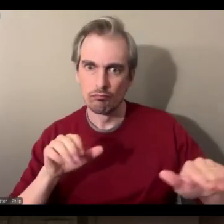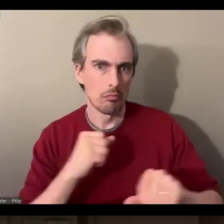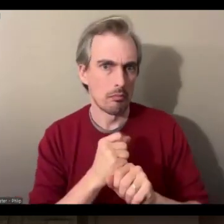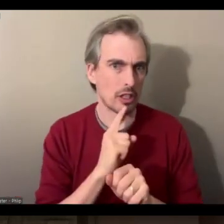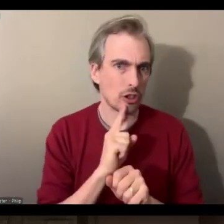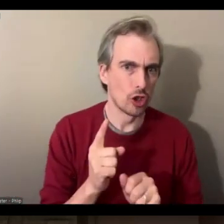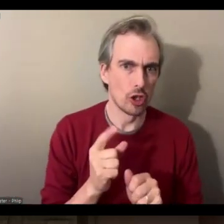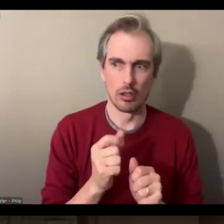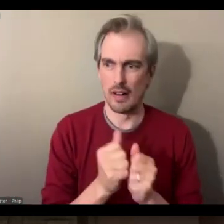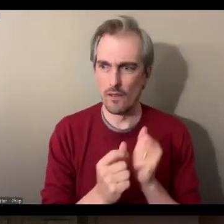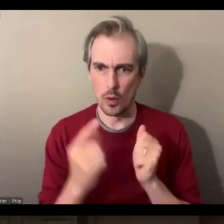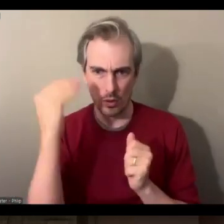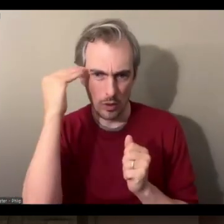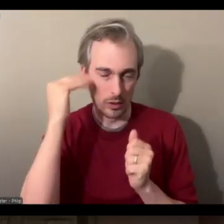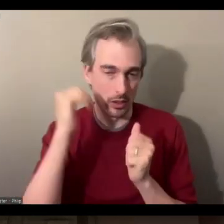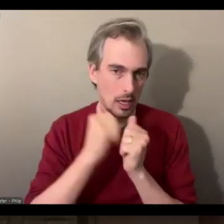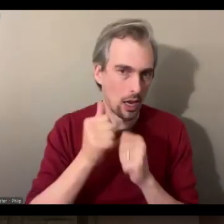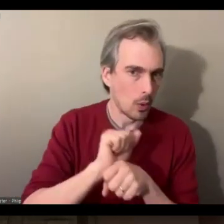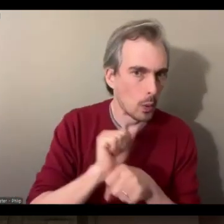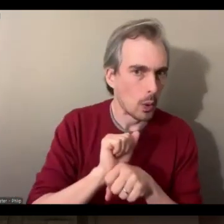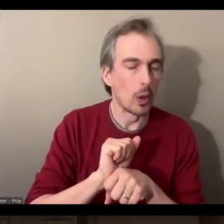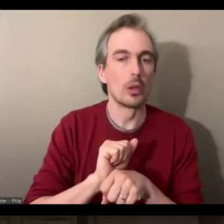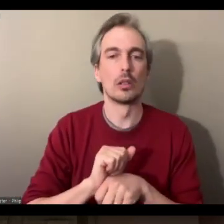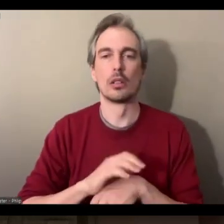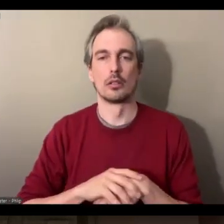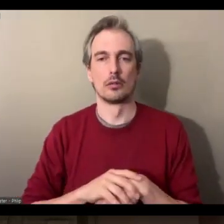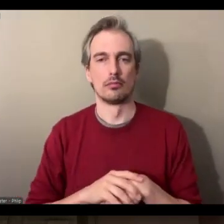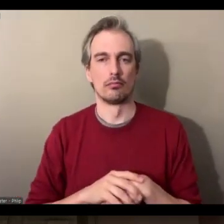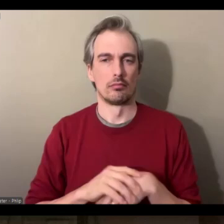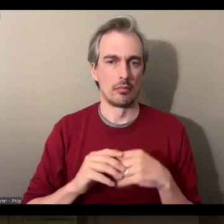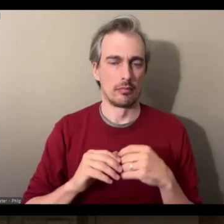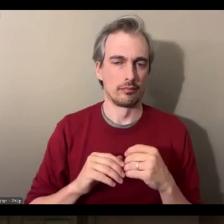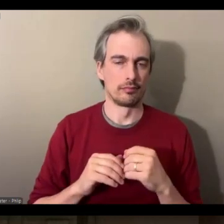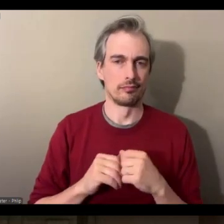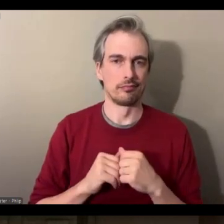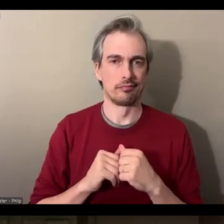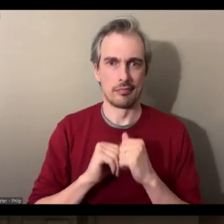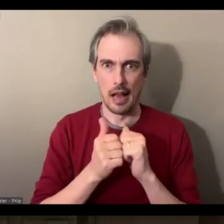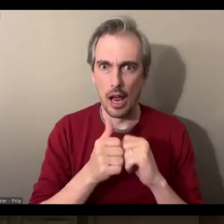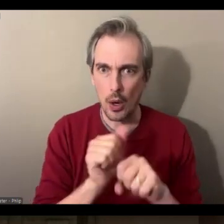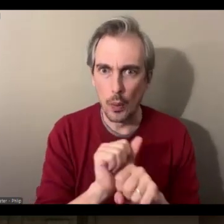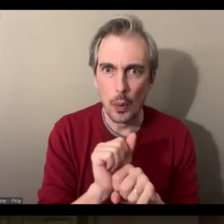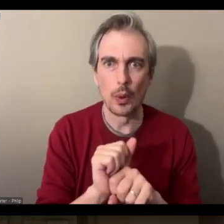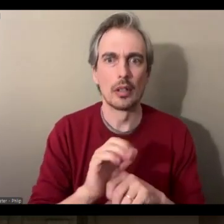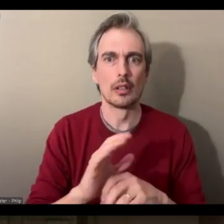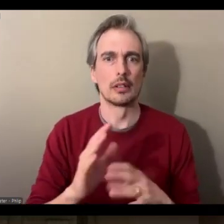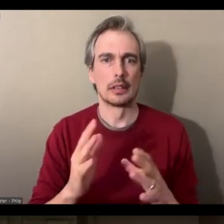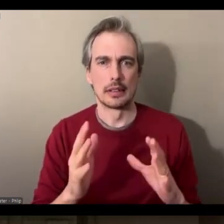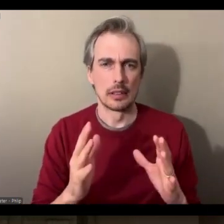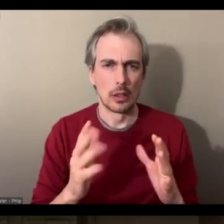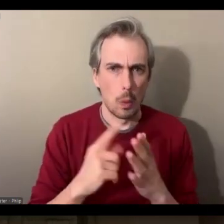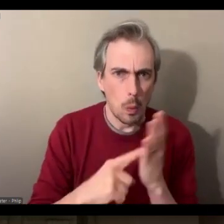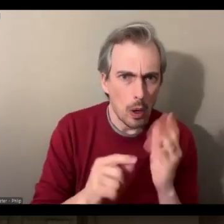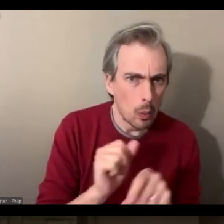and when and if things don't work as they should, that we have a process to basically facilitate a